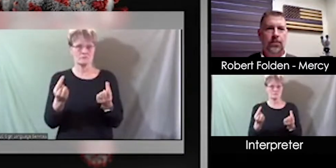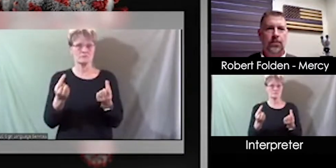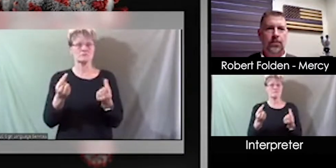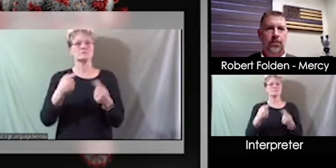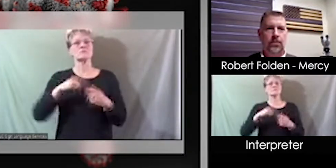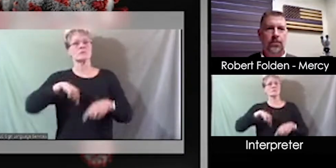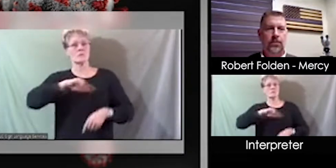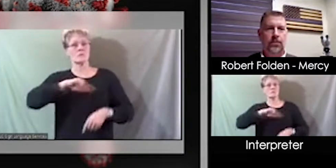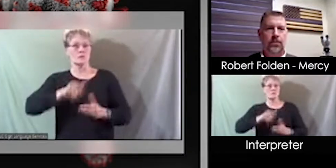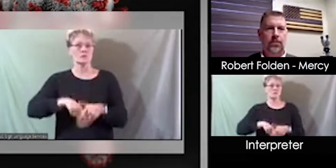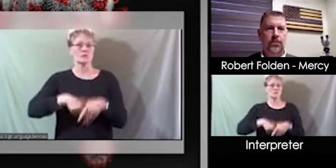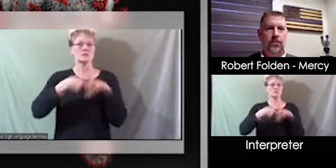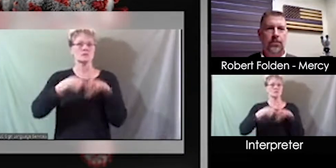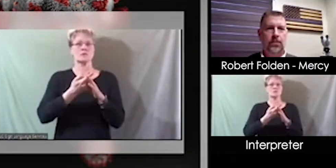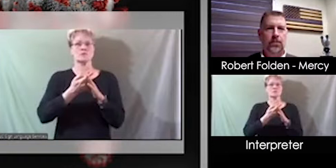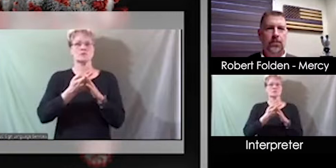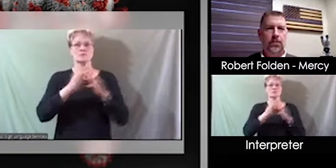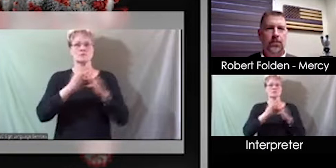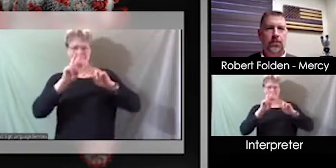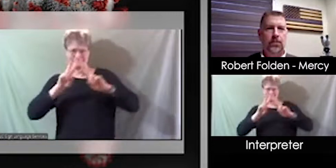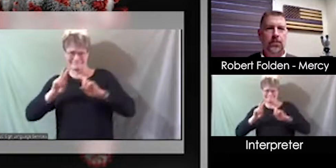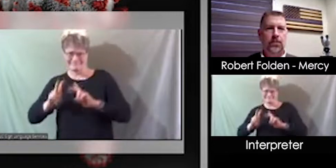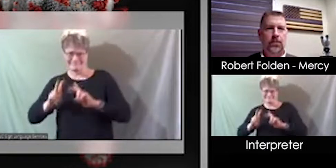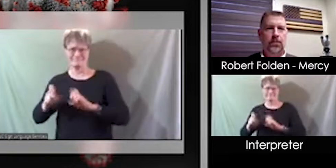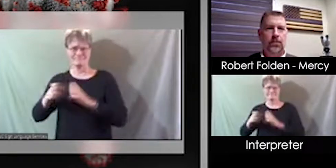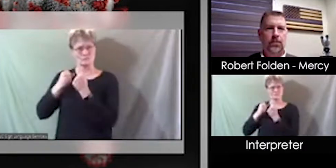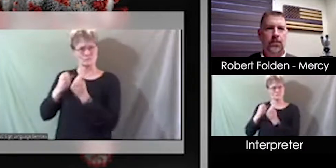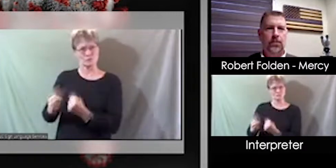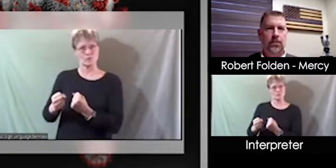as they come into work just making sure we have an extra layer of safety for our